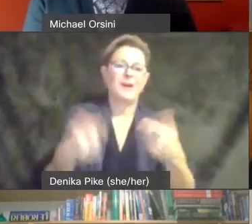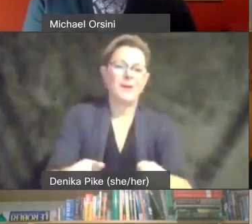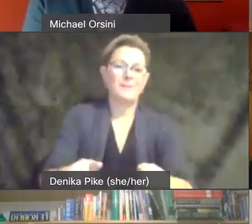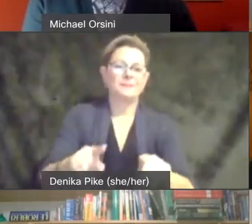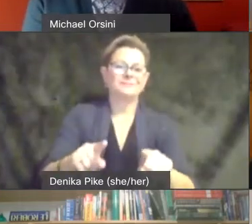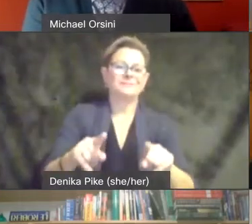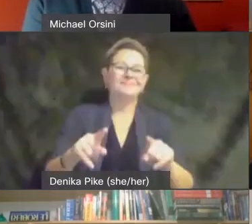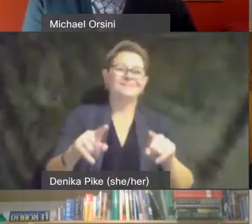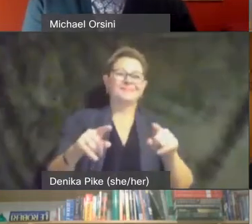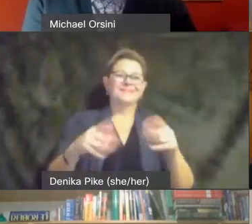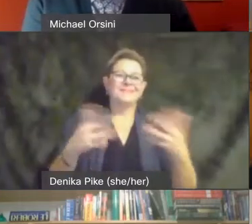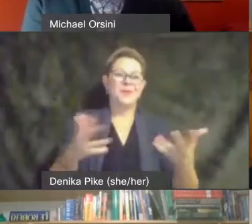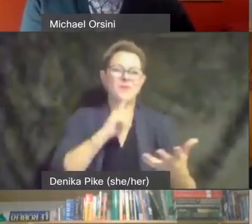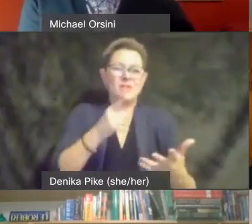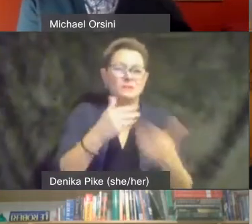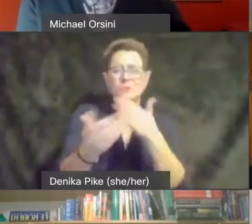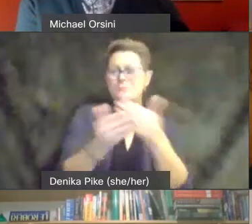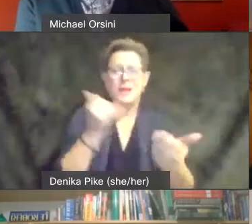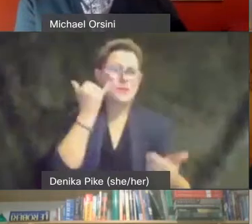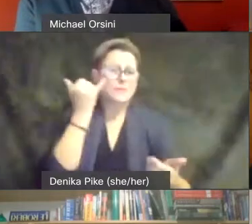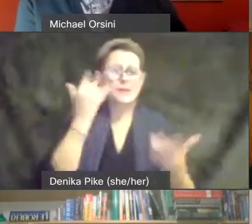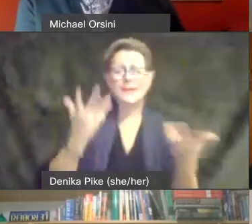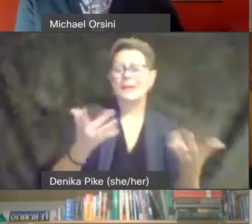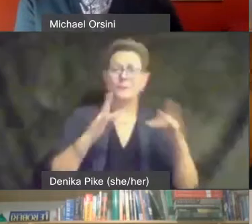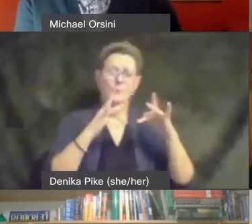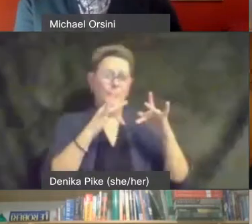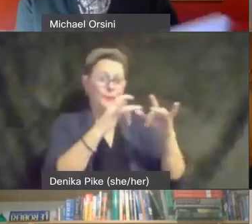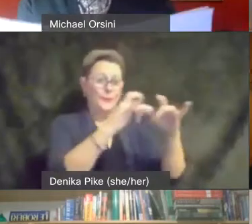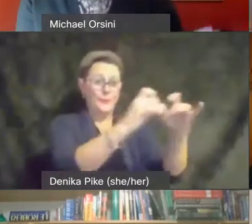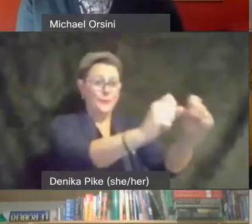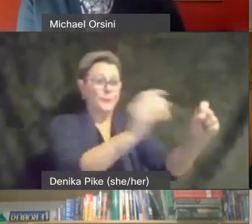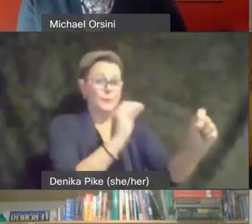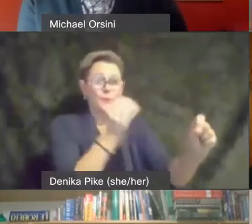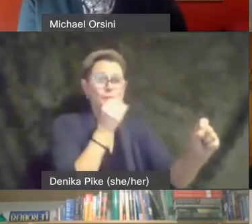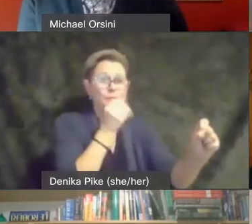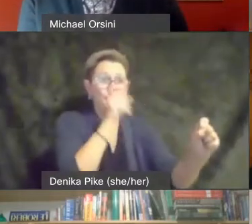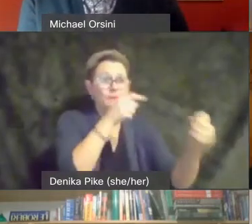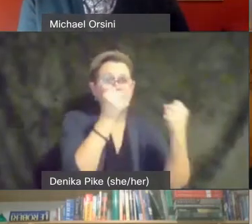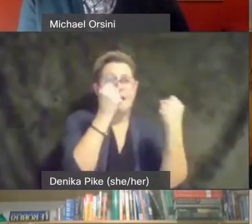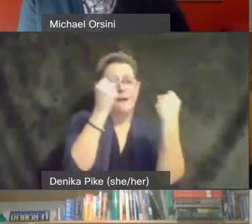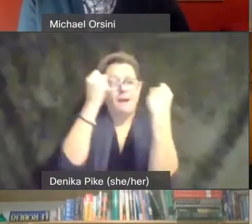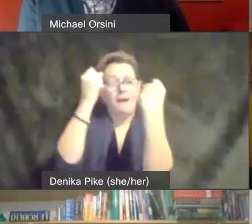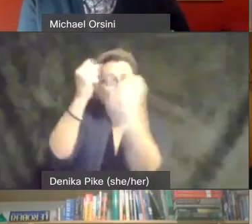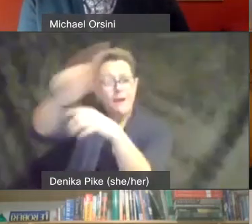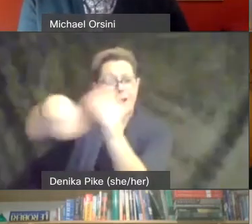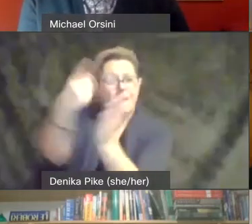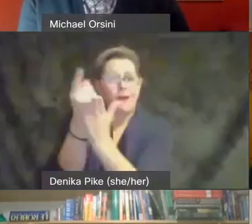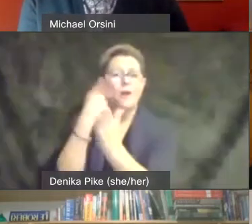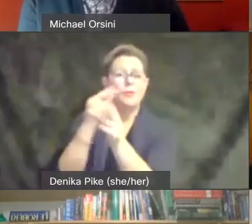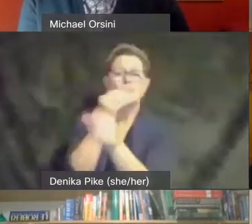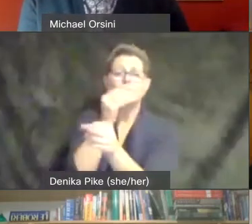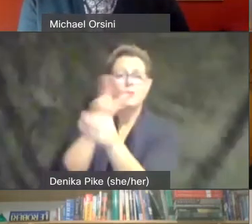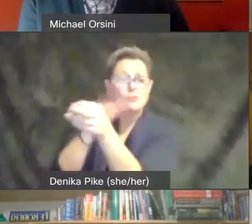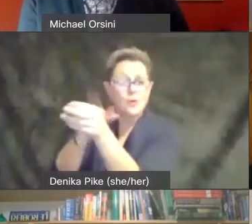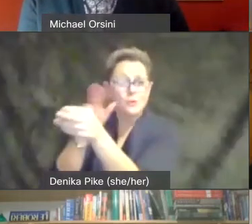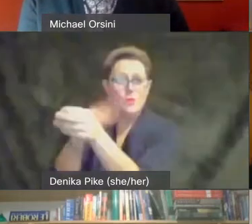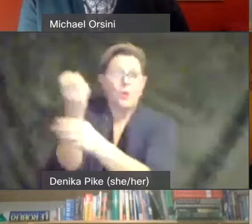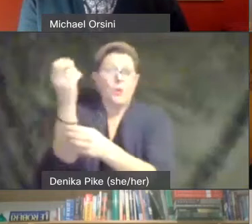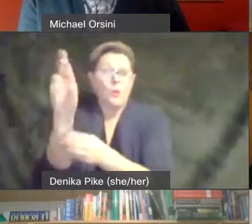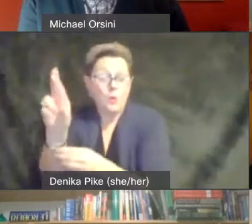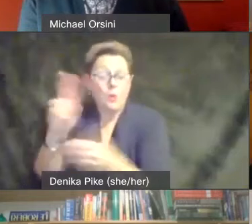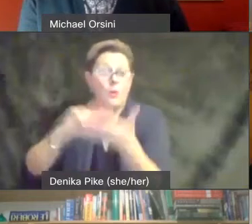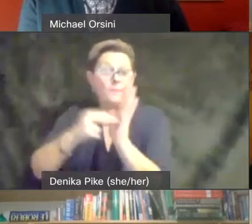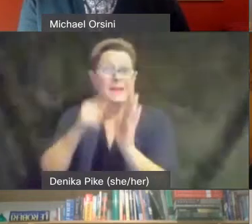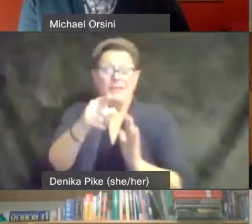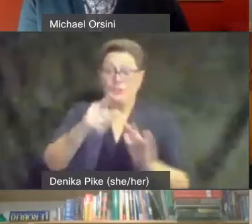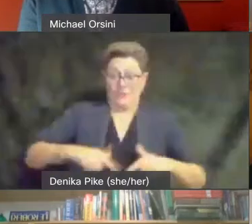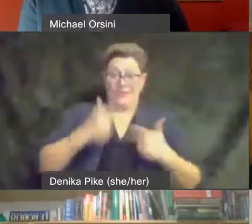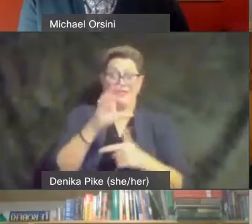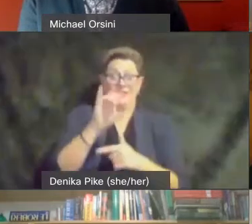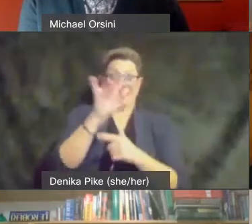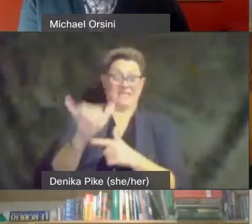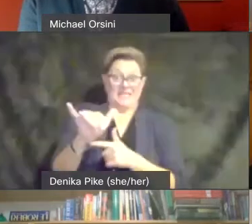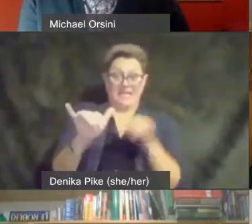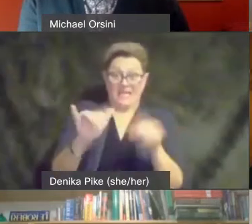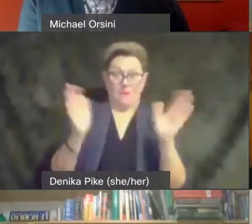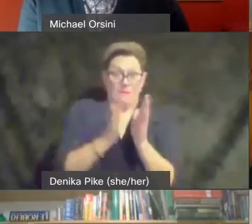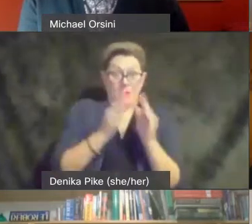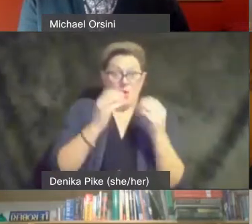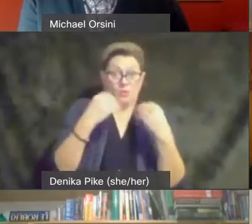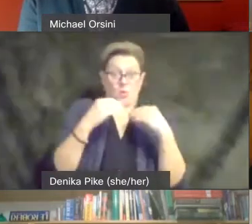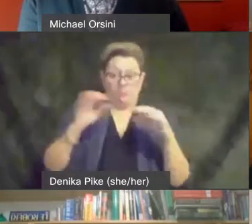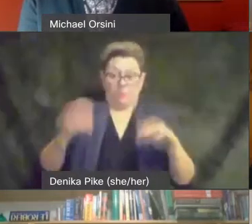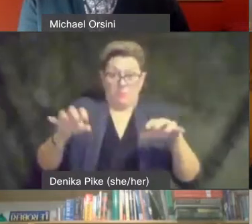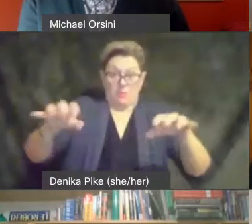You know, there's it makes no difference if you have a food desert because your local grocery store clothes, and you have to drive an hour into the nearest town center or if you have a food desert because you're in an urban neighborhood that's only serviced by convenience stores that experience is far more similar.